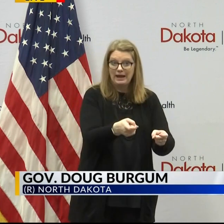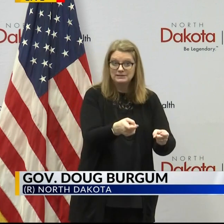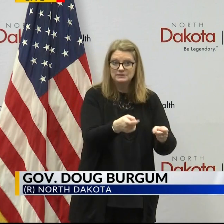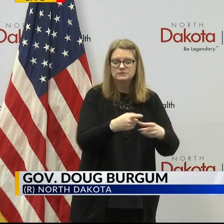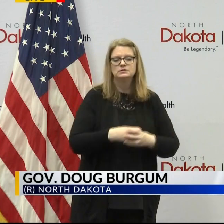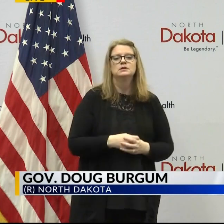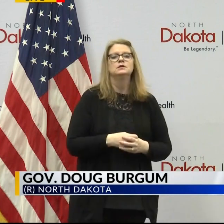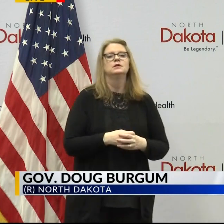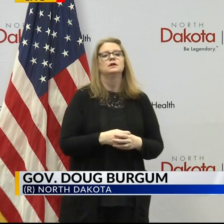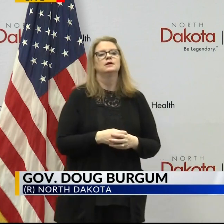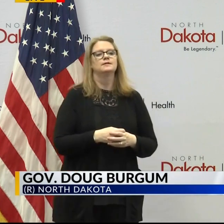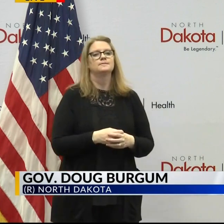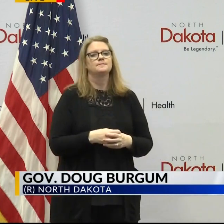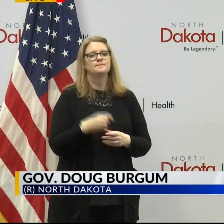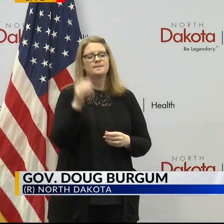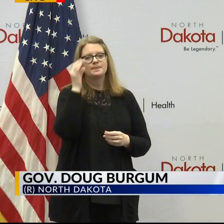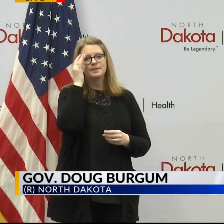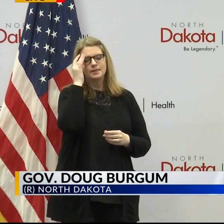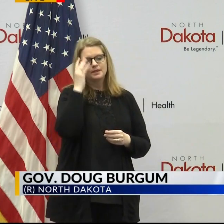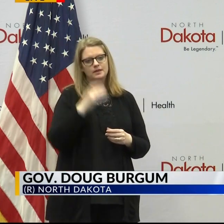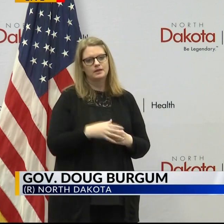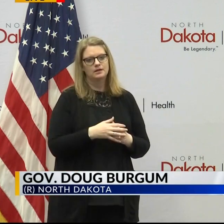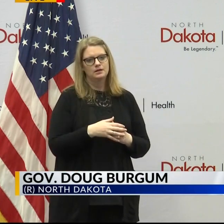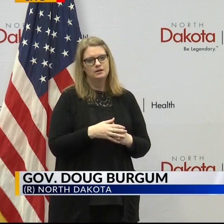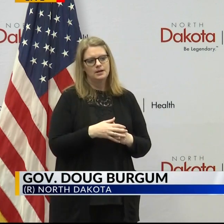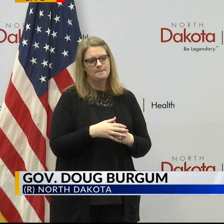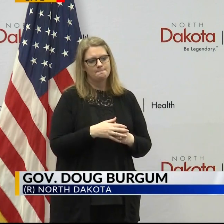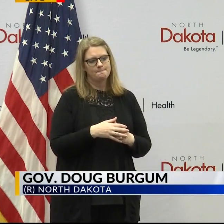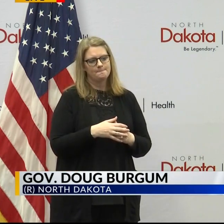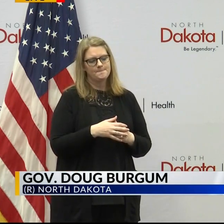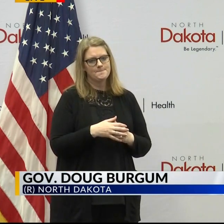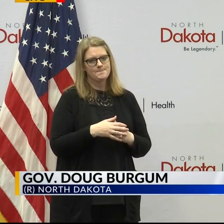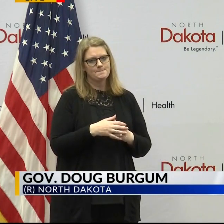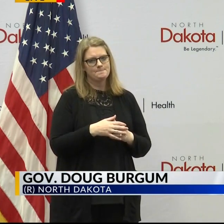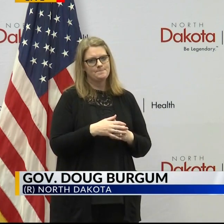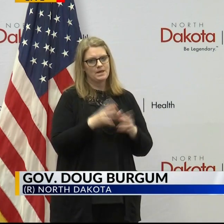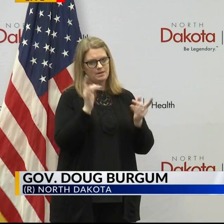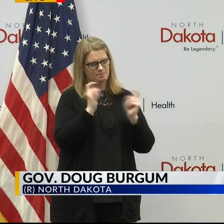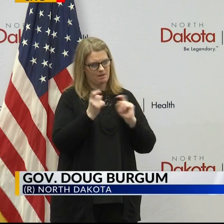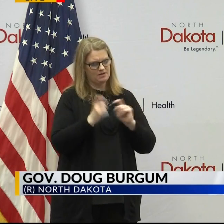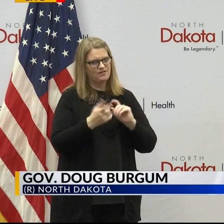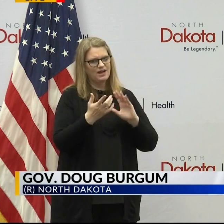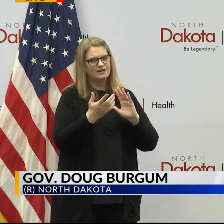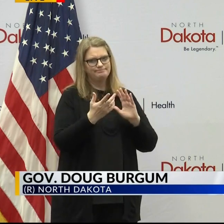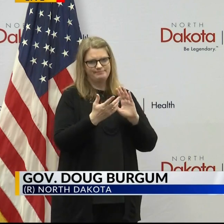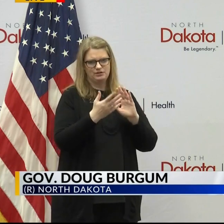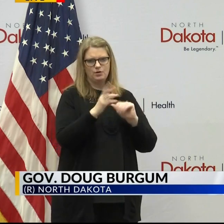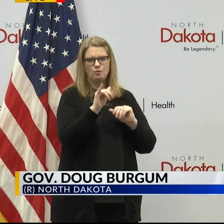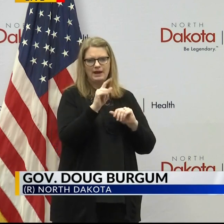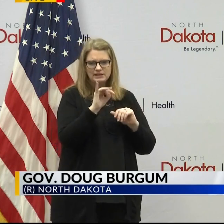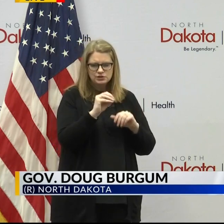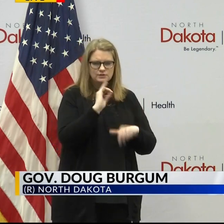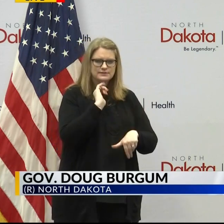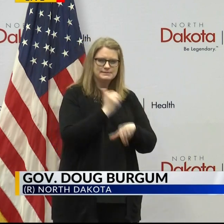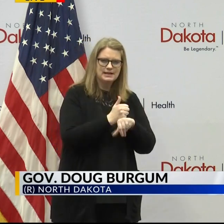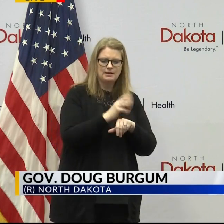MANDATORY BUT AN OPT-IN TO APPLY FOR CHILD CARE EMERGENCY OPERATING GRANTS AND SO WITH